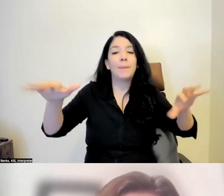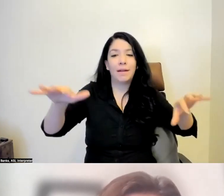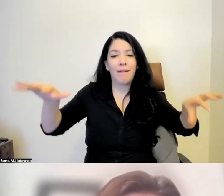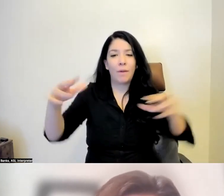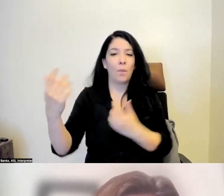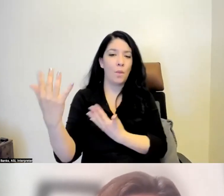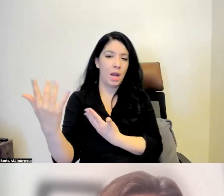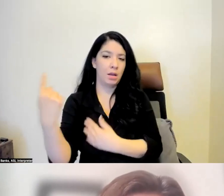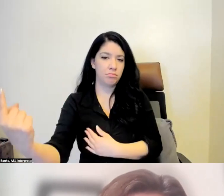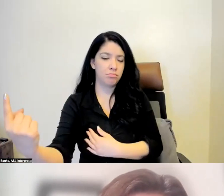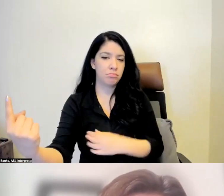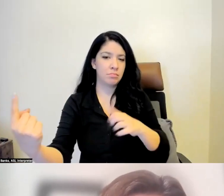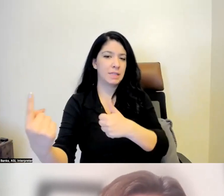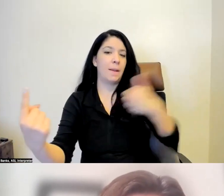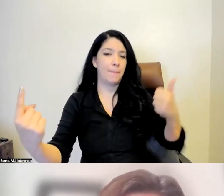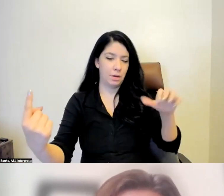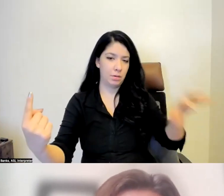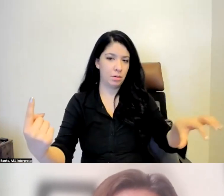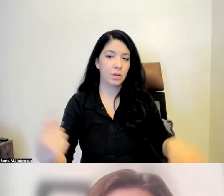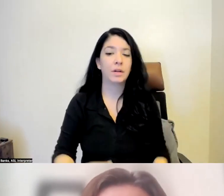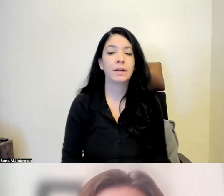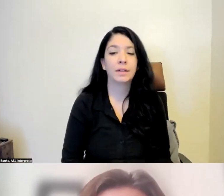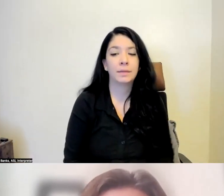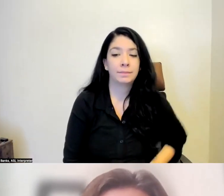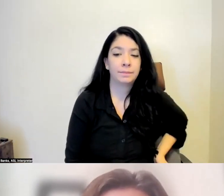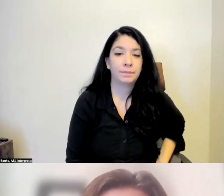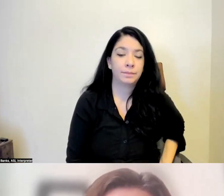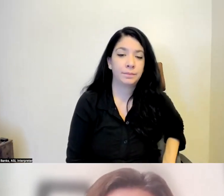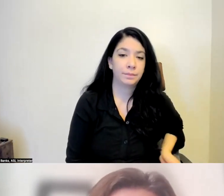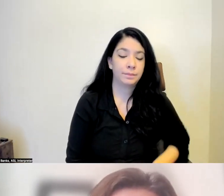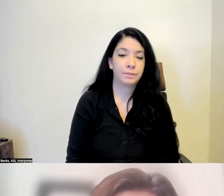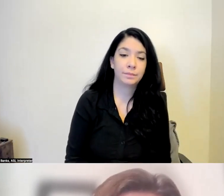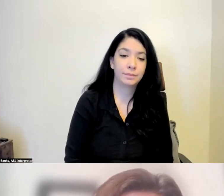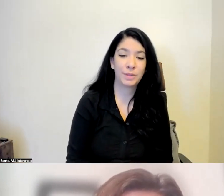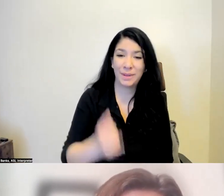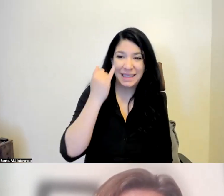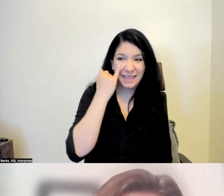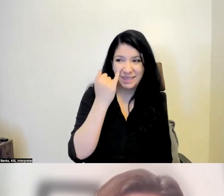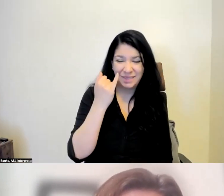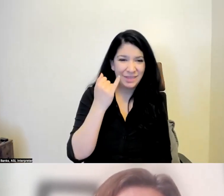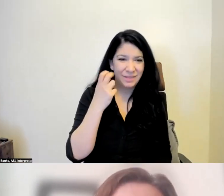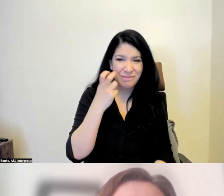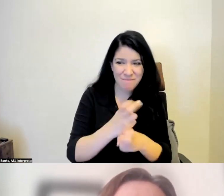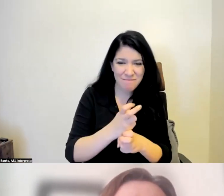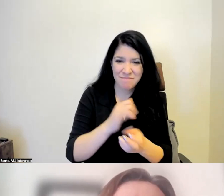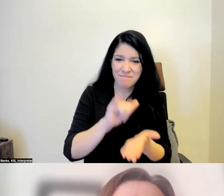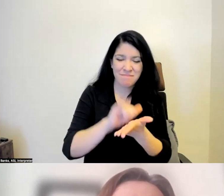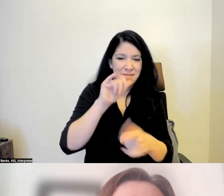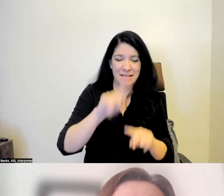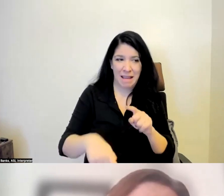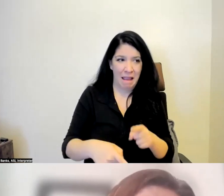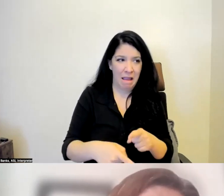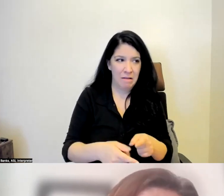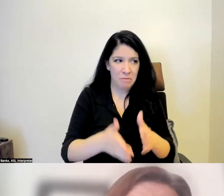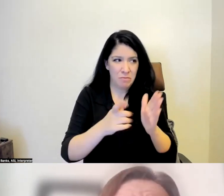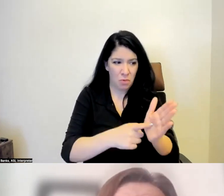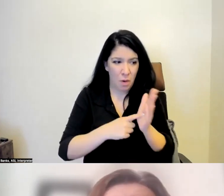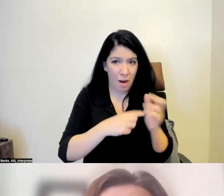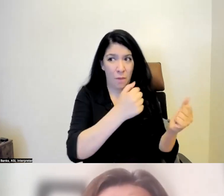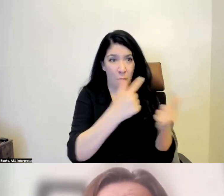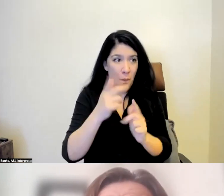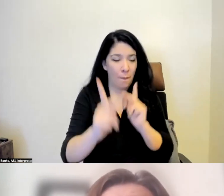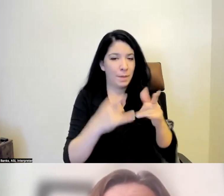and that -- so that if it's not feasible for you to -- where it's denied for the other people to